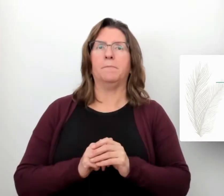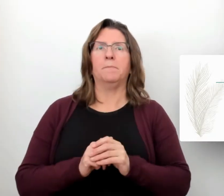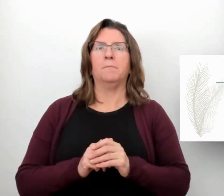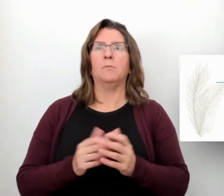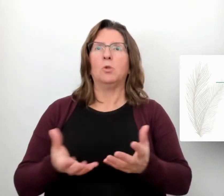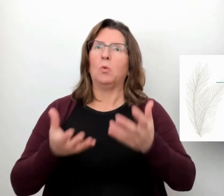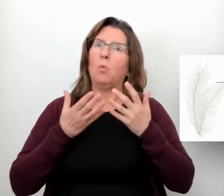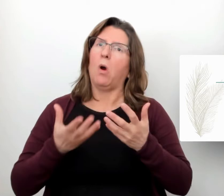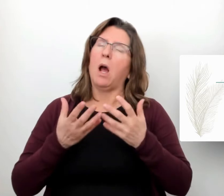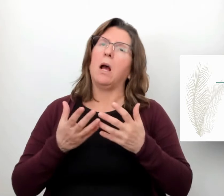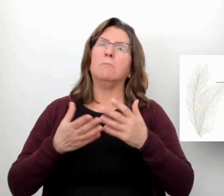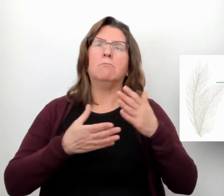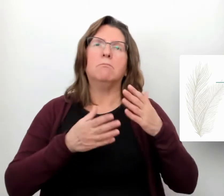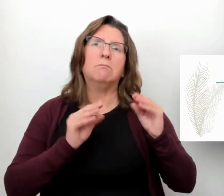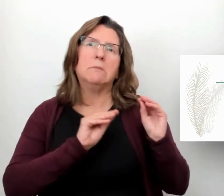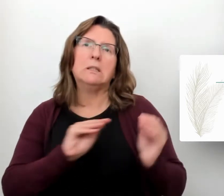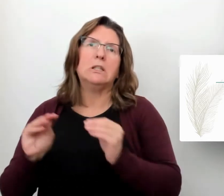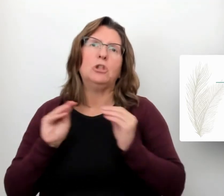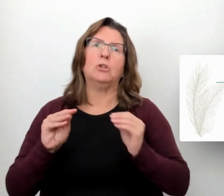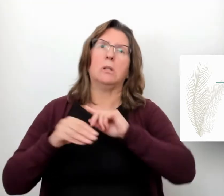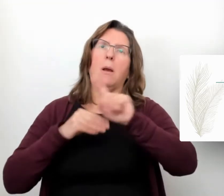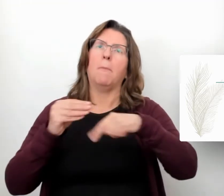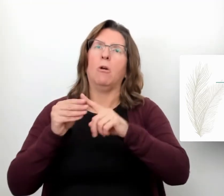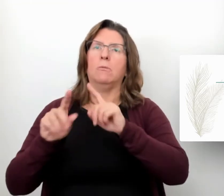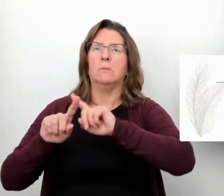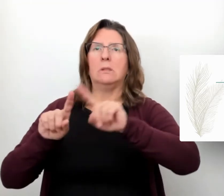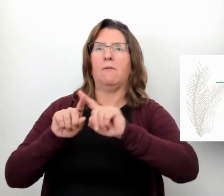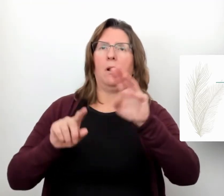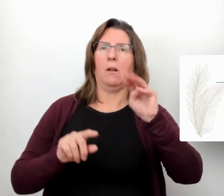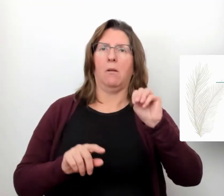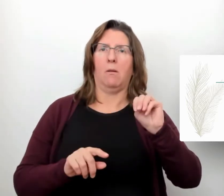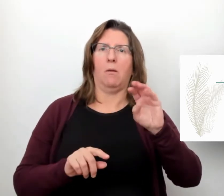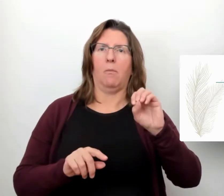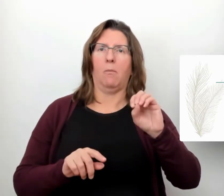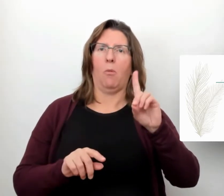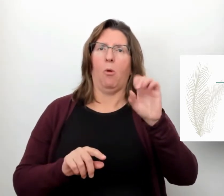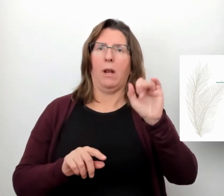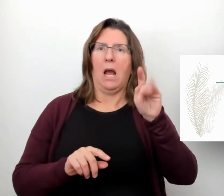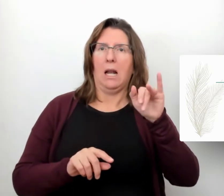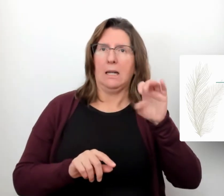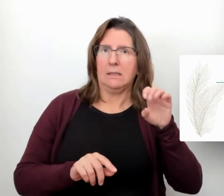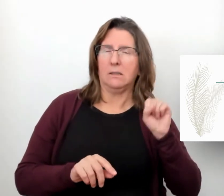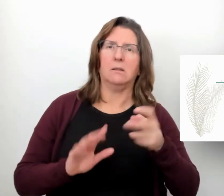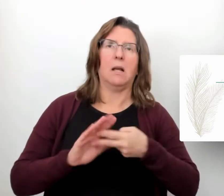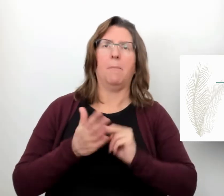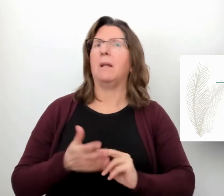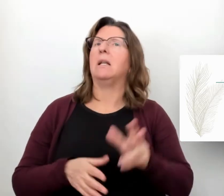As you get the cognitive engine going you'll want to introduce learning through various modalities: